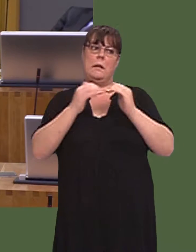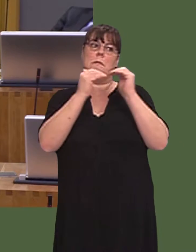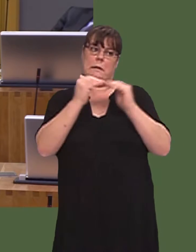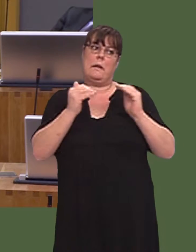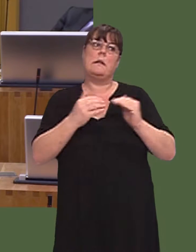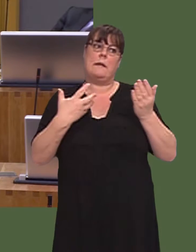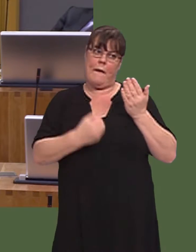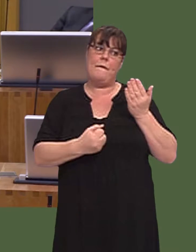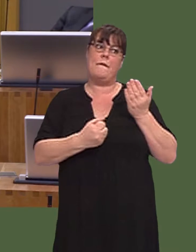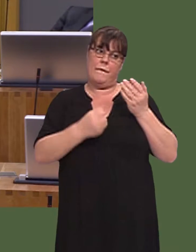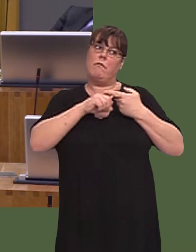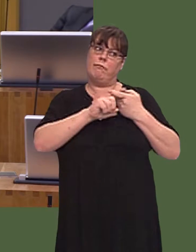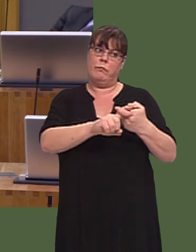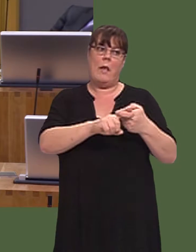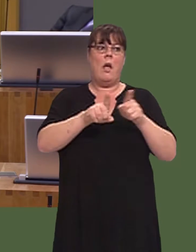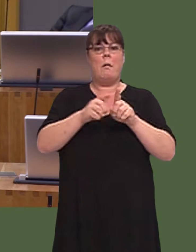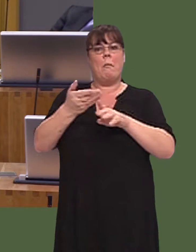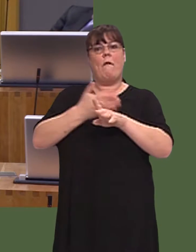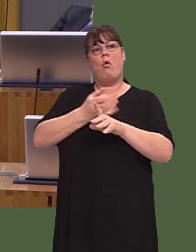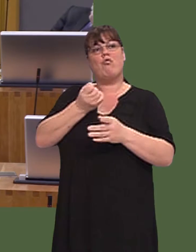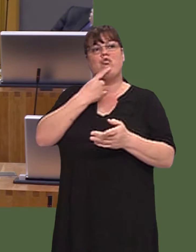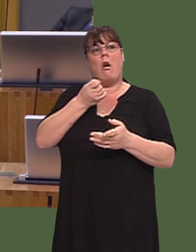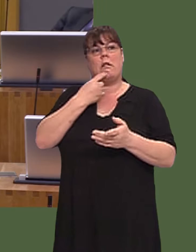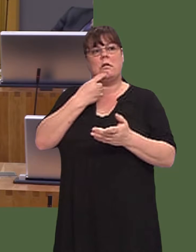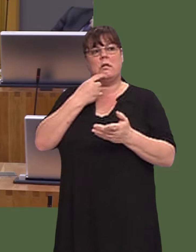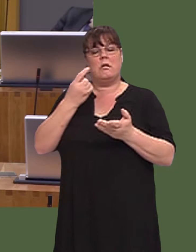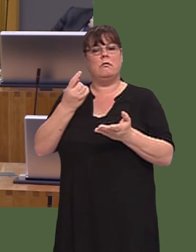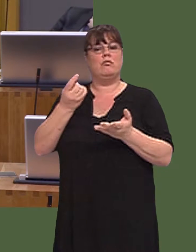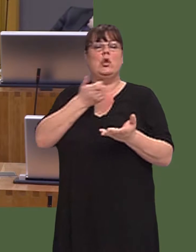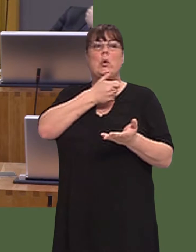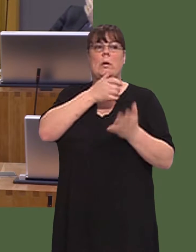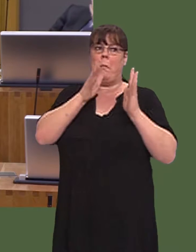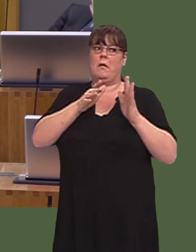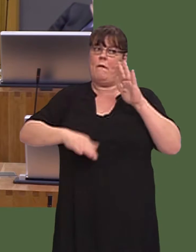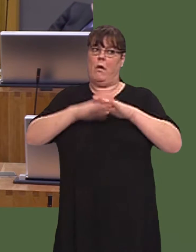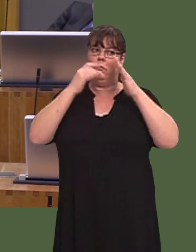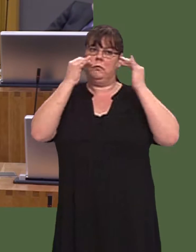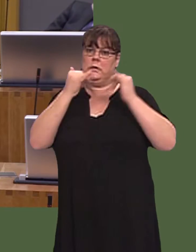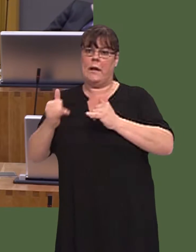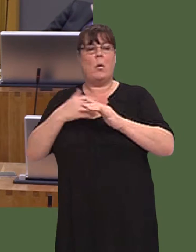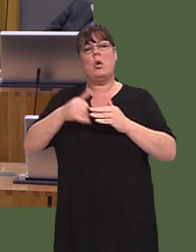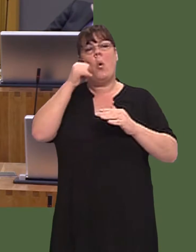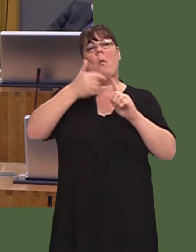drugs are properly tested before they arrive on the market. There have been several instances over many years of drugs that have not gone through